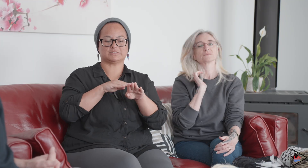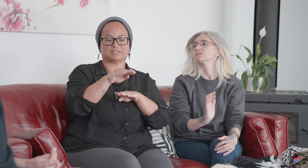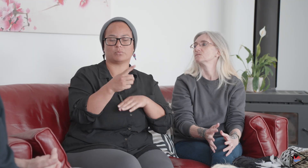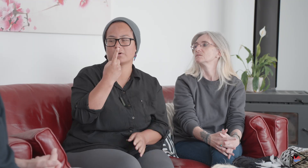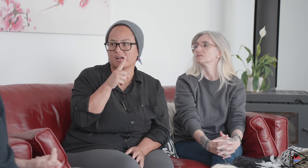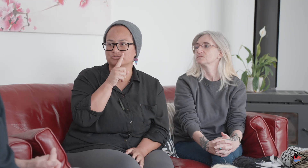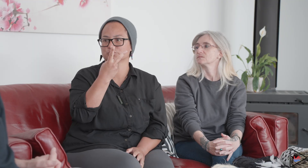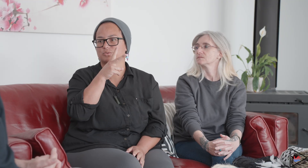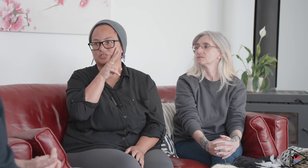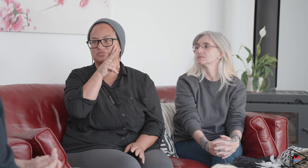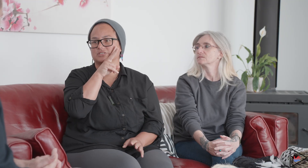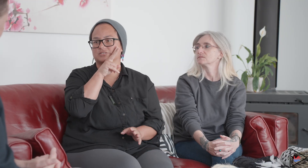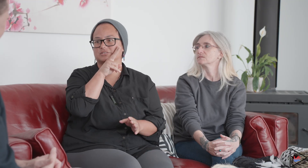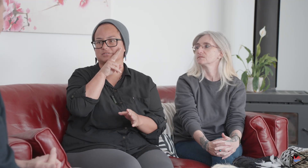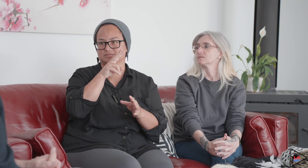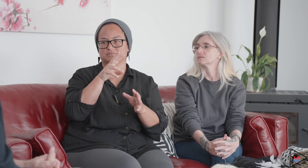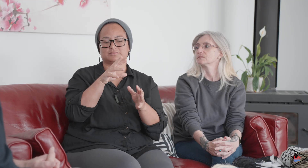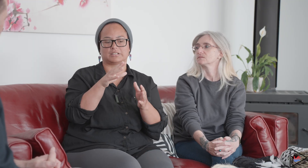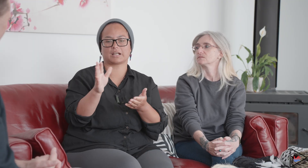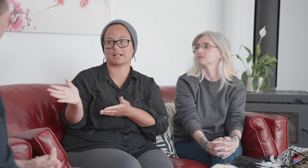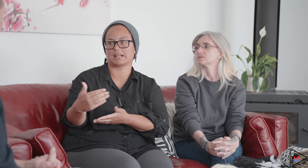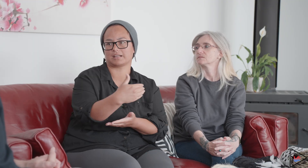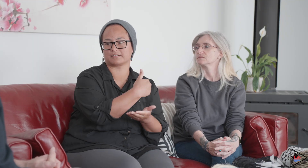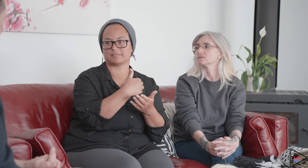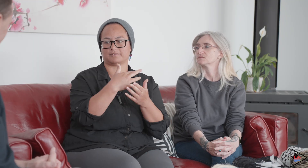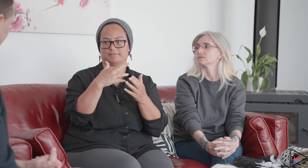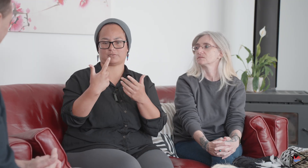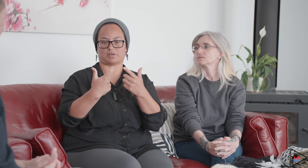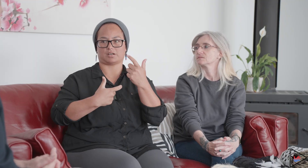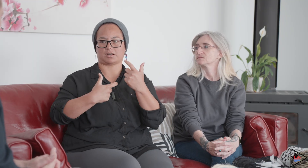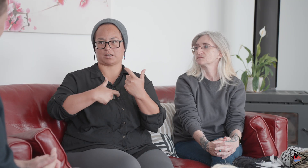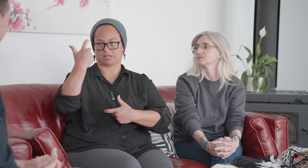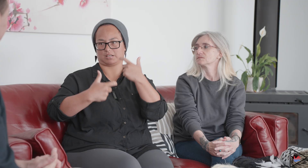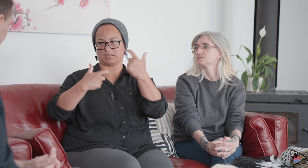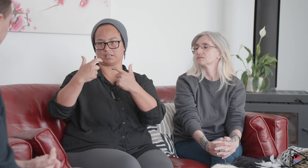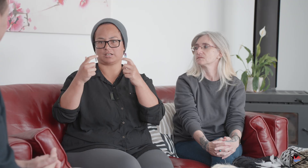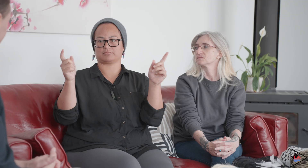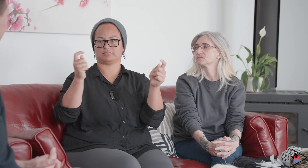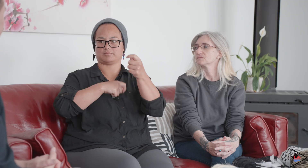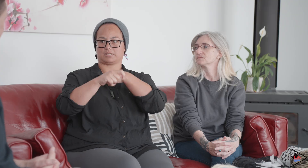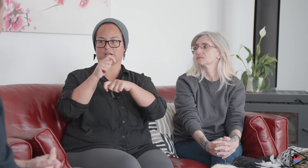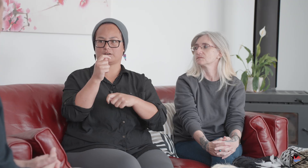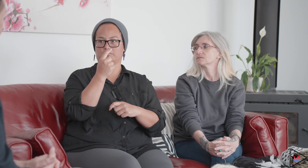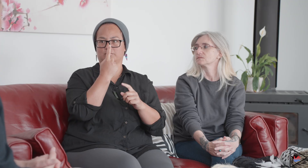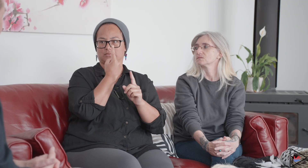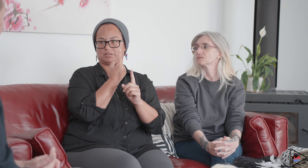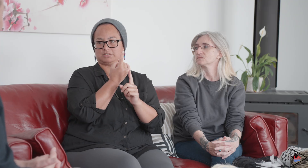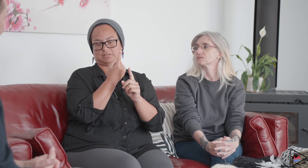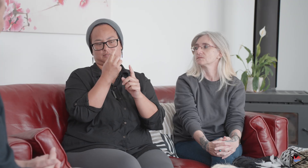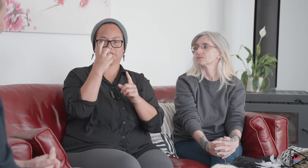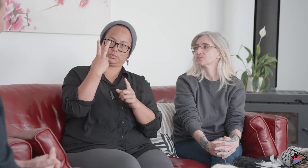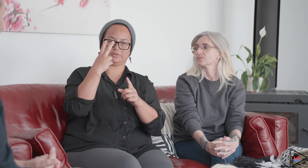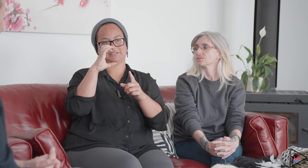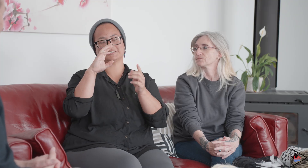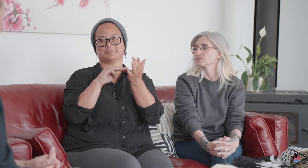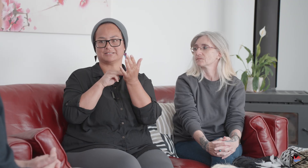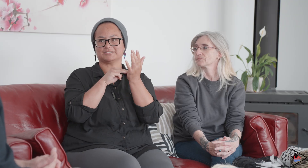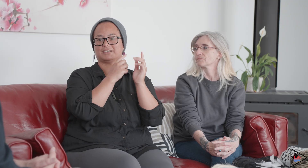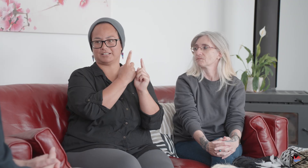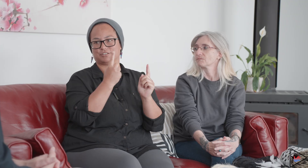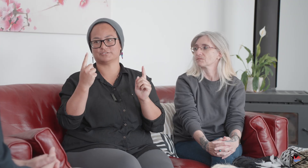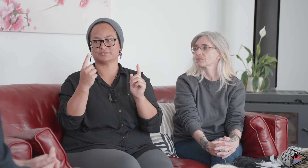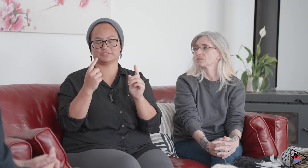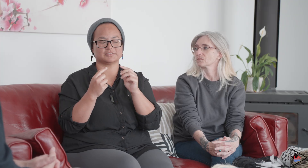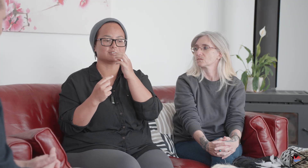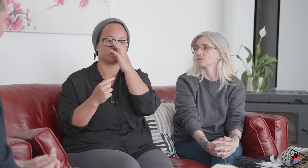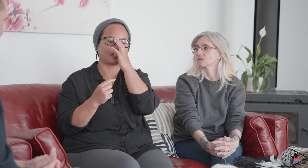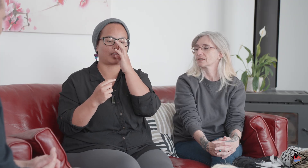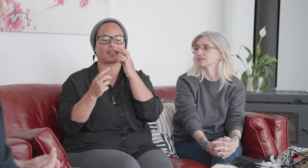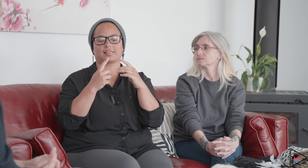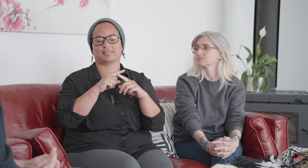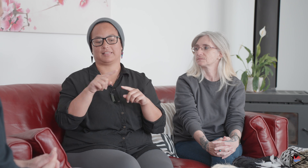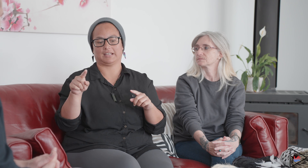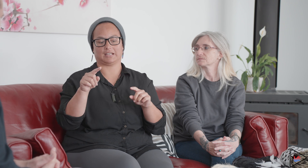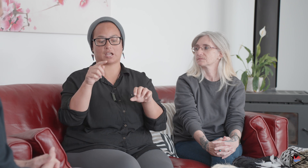those. I start off with say 100 or 200 of these 2 cm width sections. And yeah, so with these